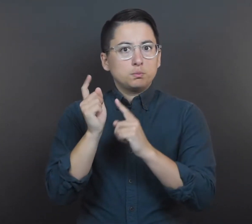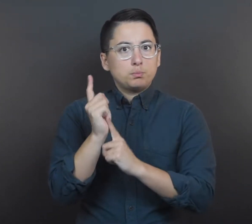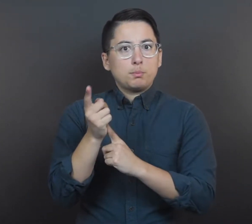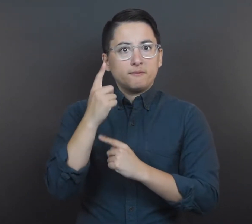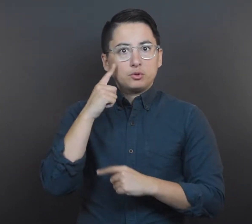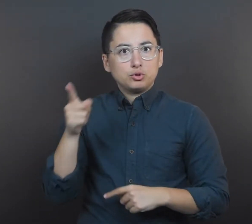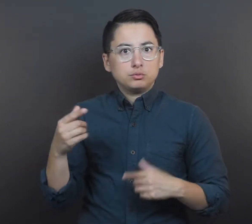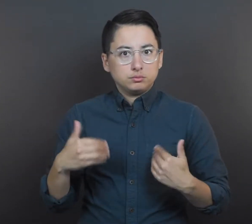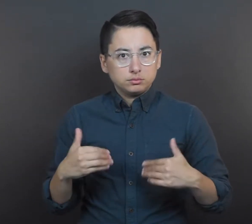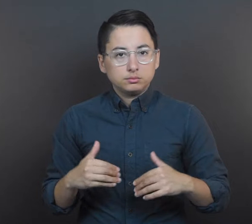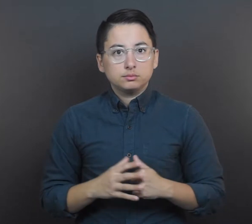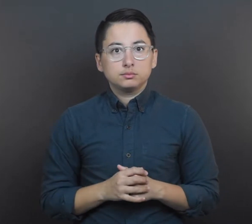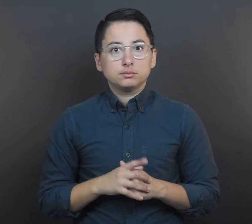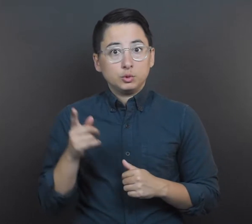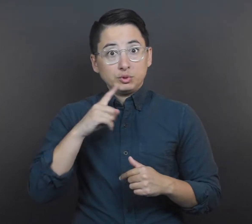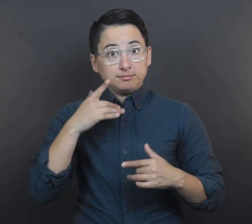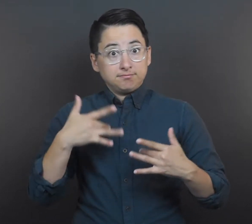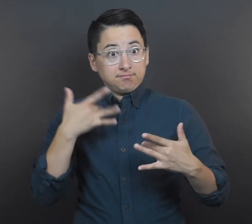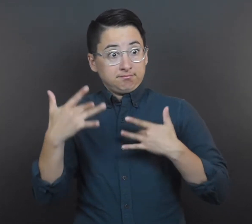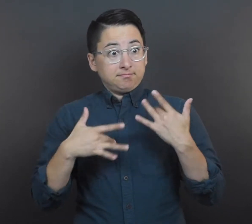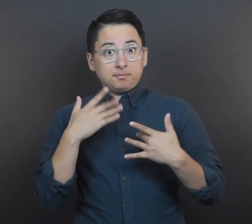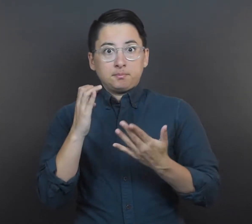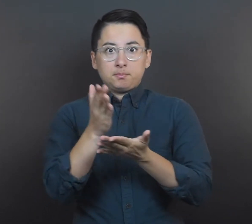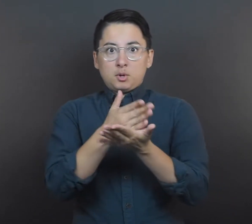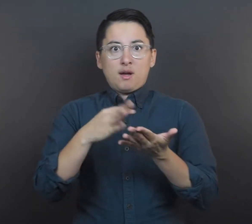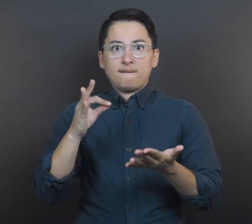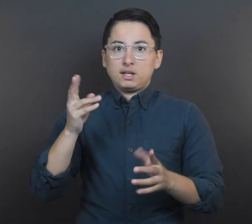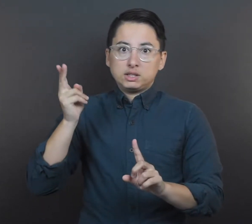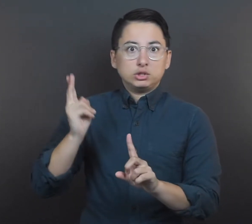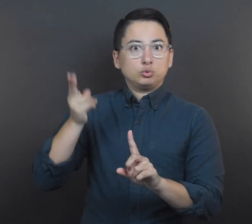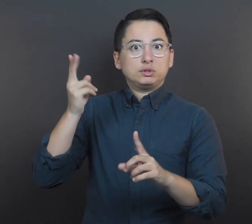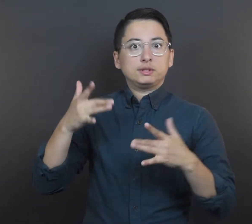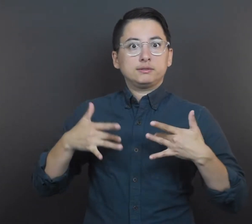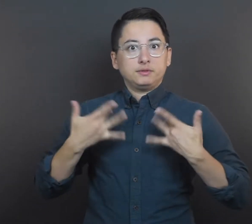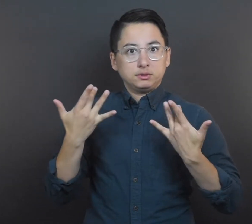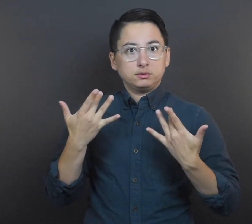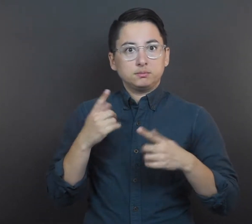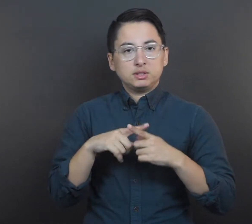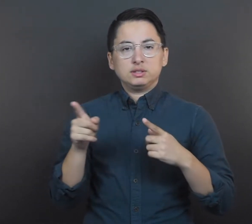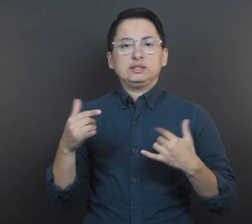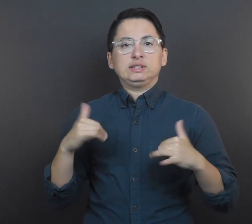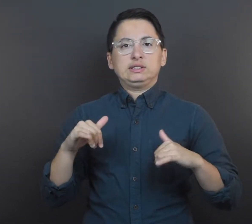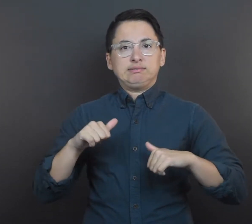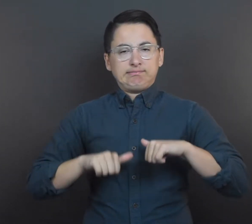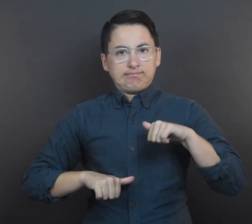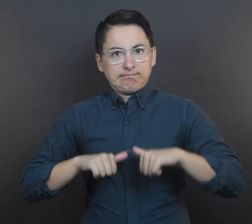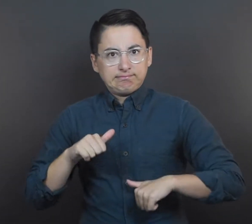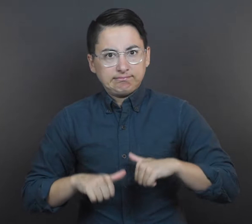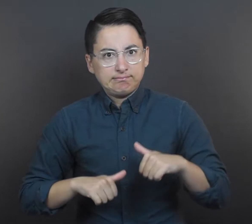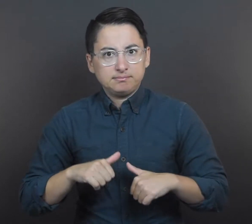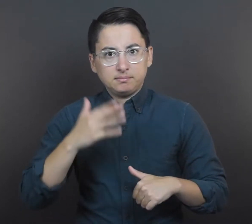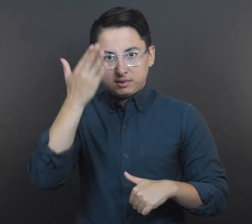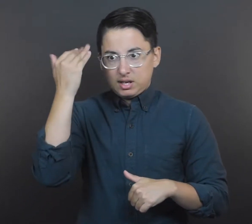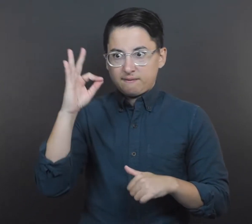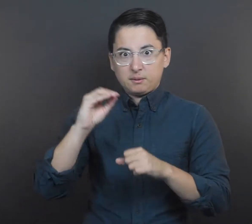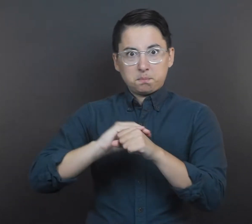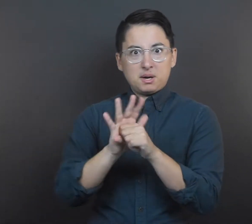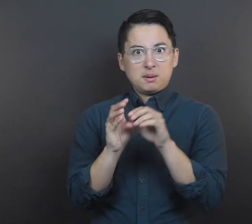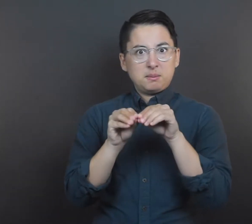International Airport just a month after joining the branch. “That was a challenging moment for me,” she said.